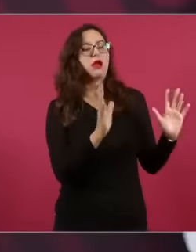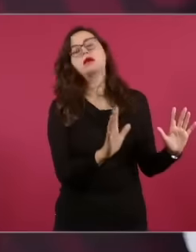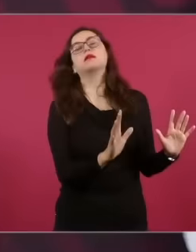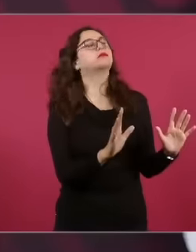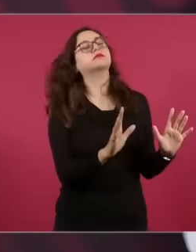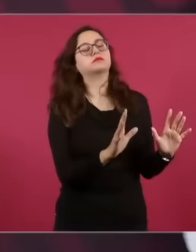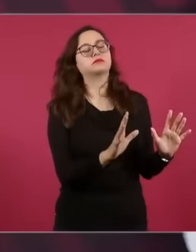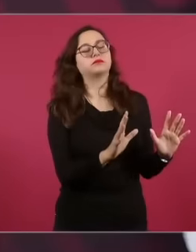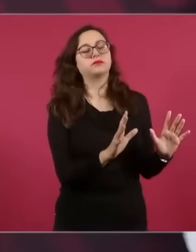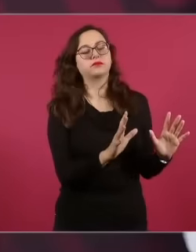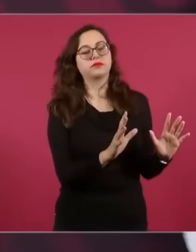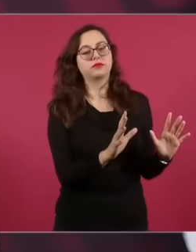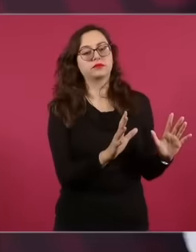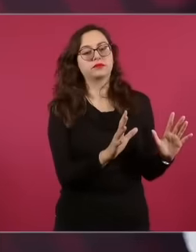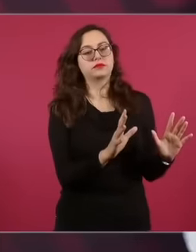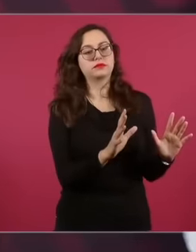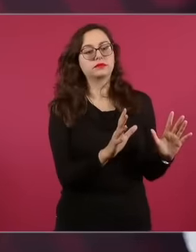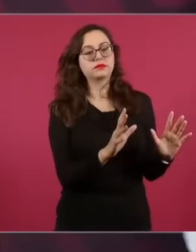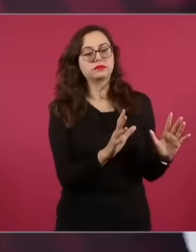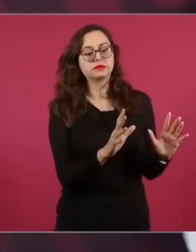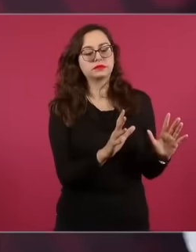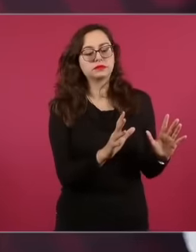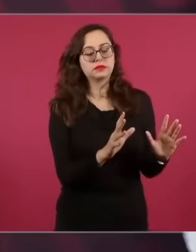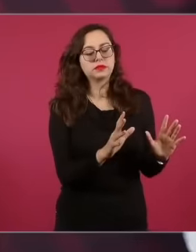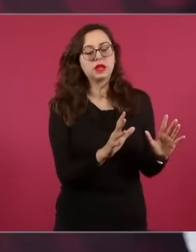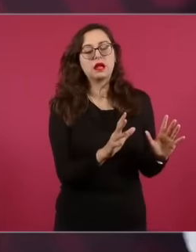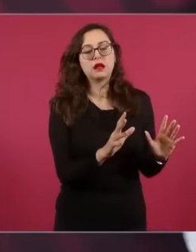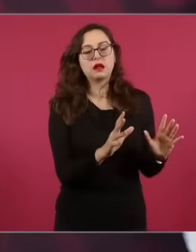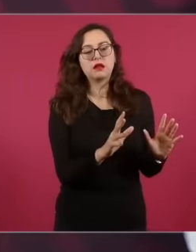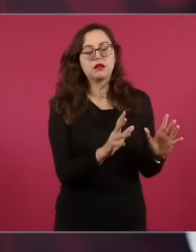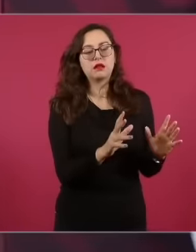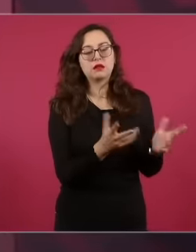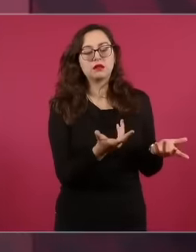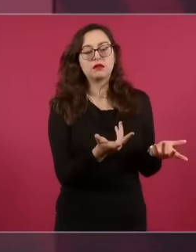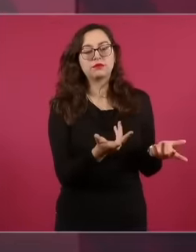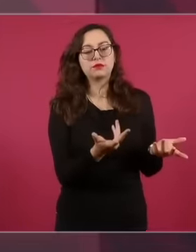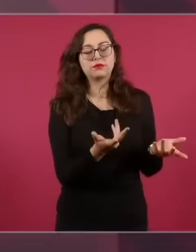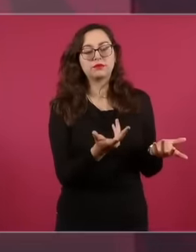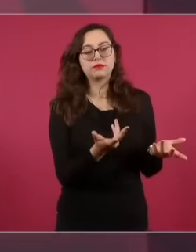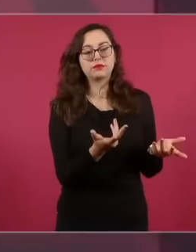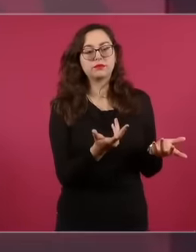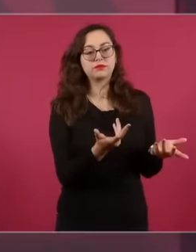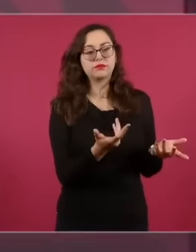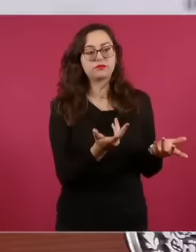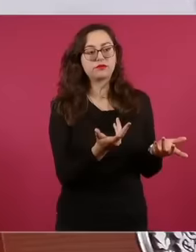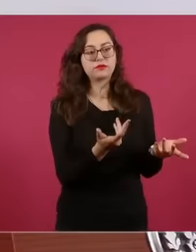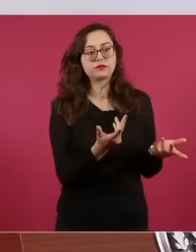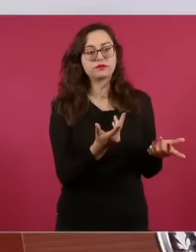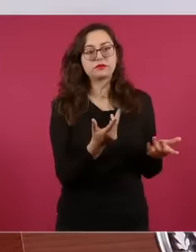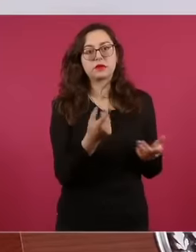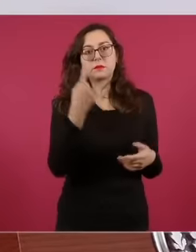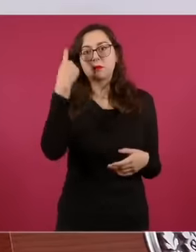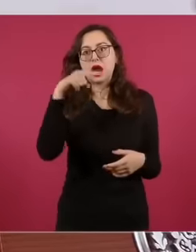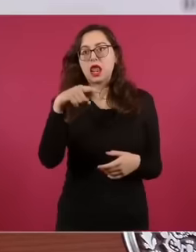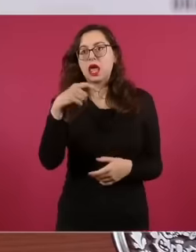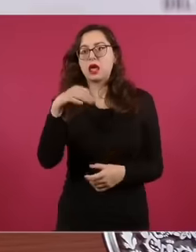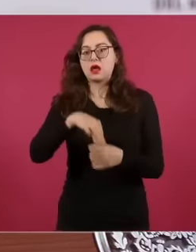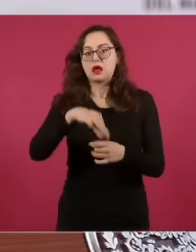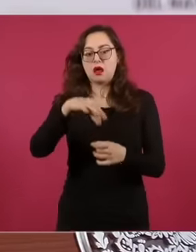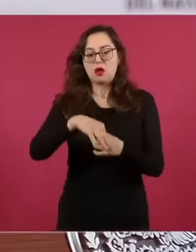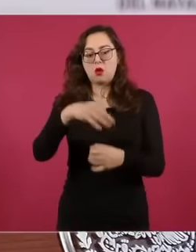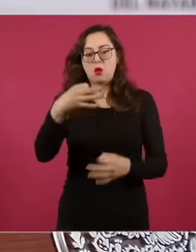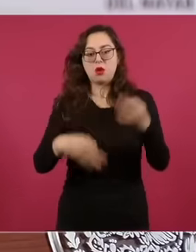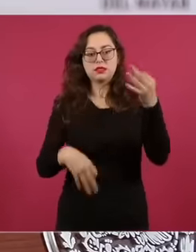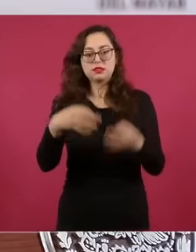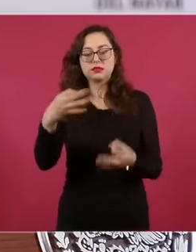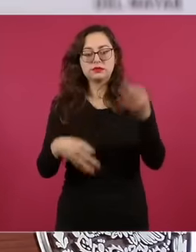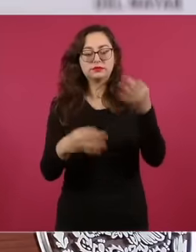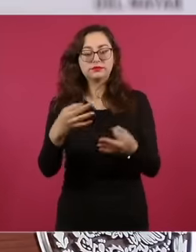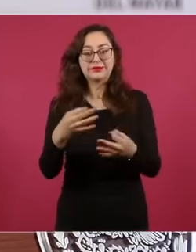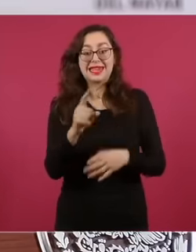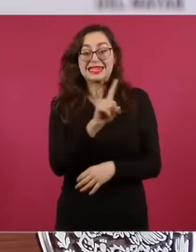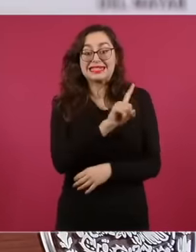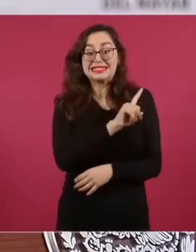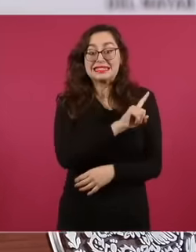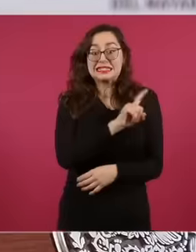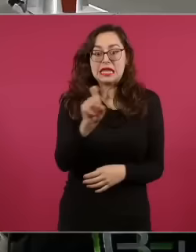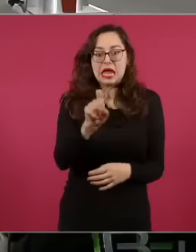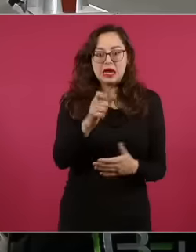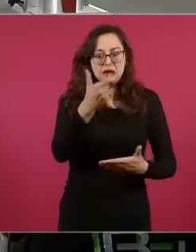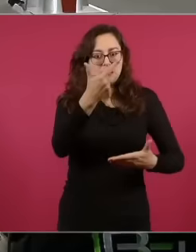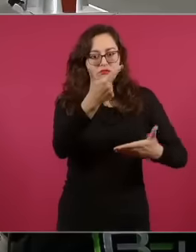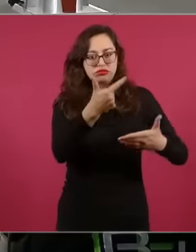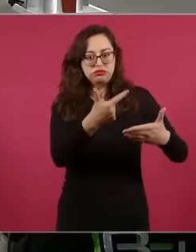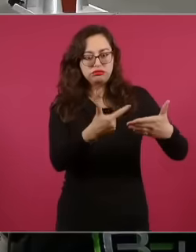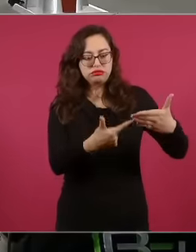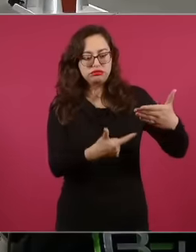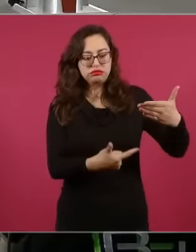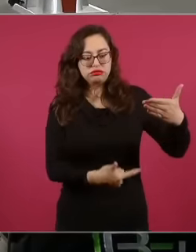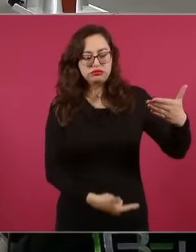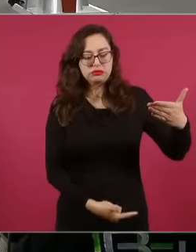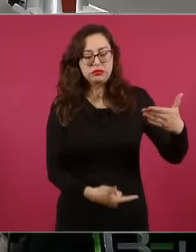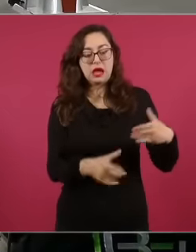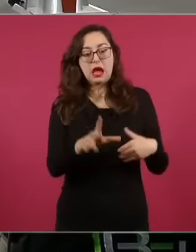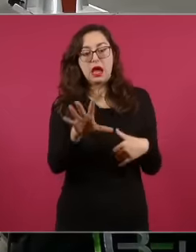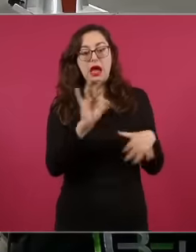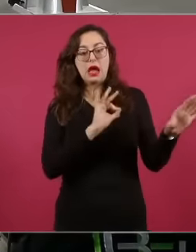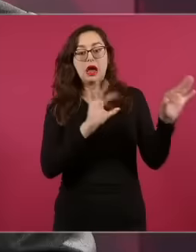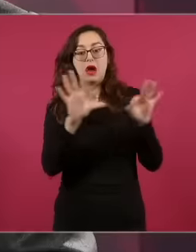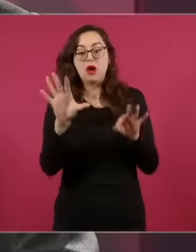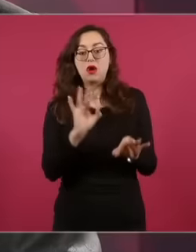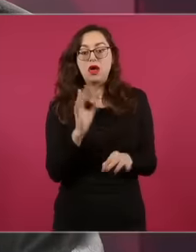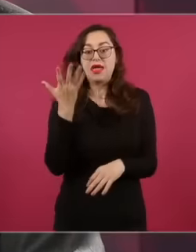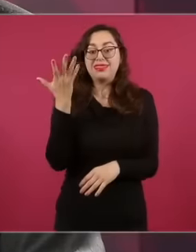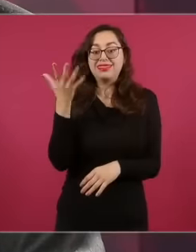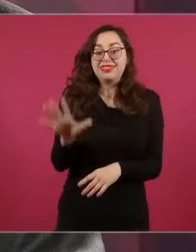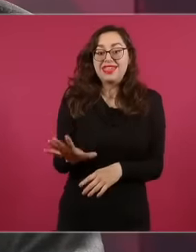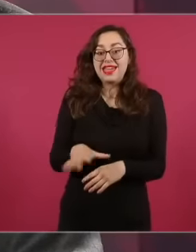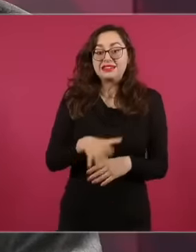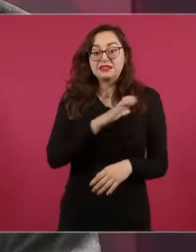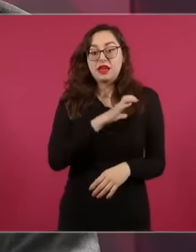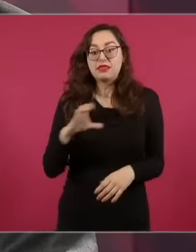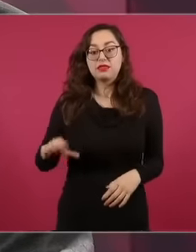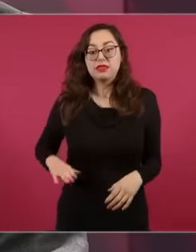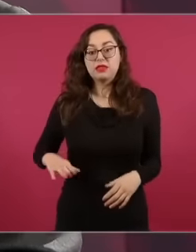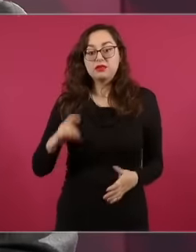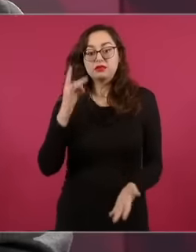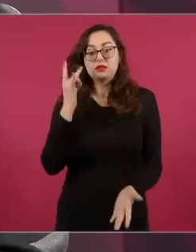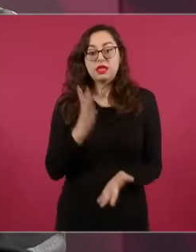judge will be elected and 100 will register. There can only be 10 female and male candidates